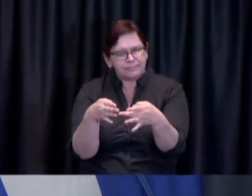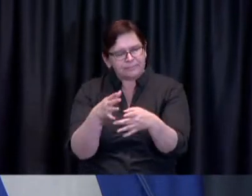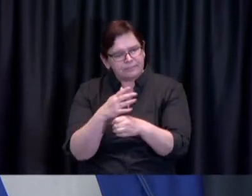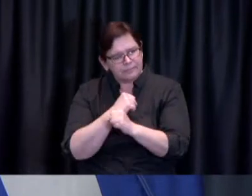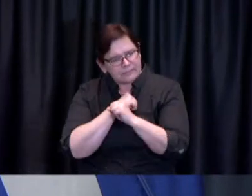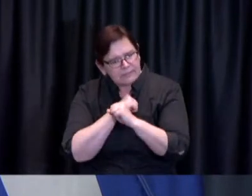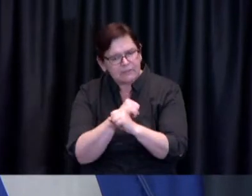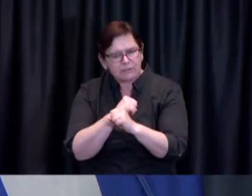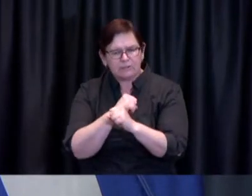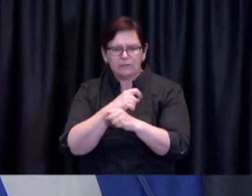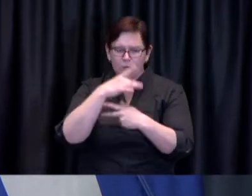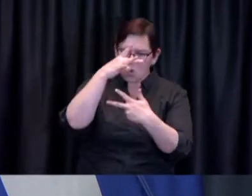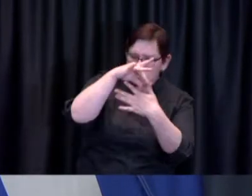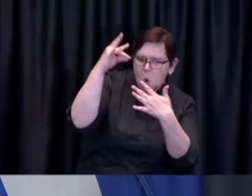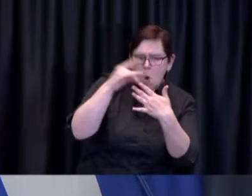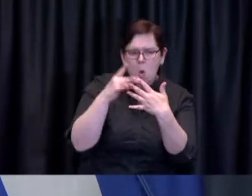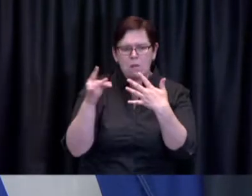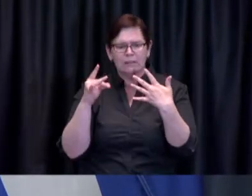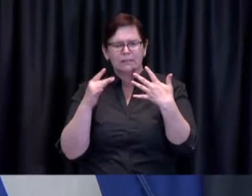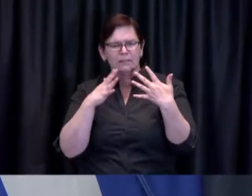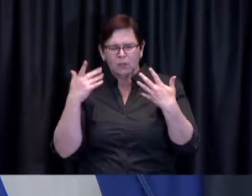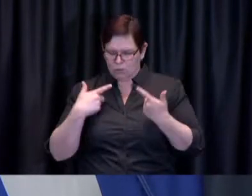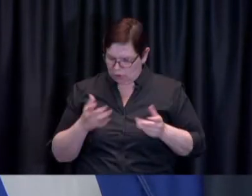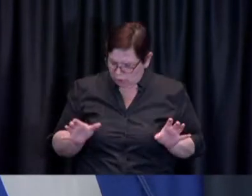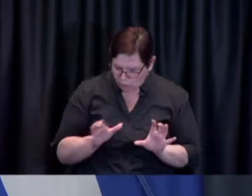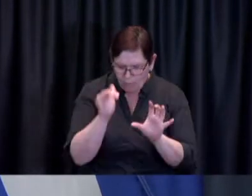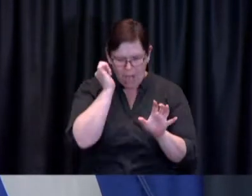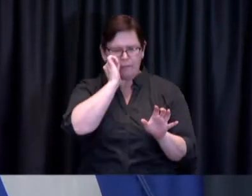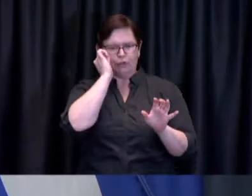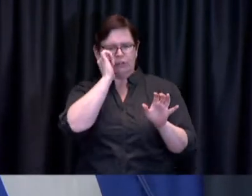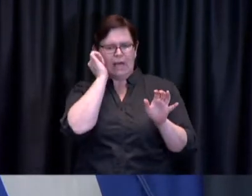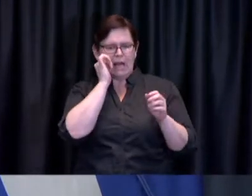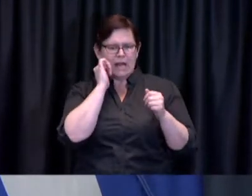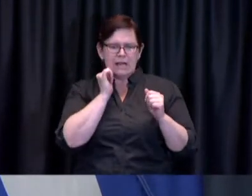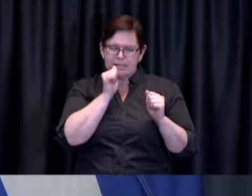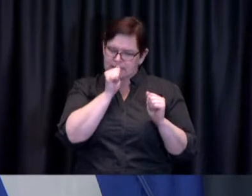day by day until we get to where we want to be